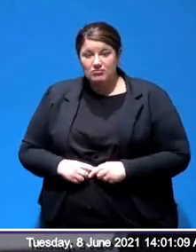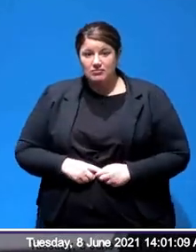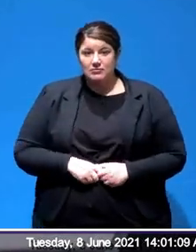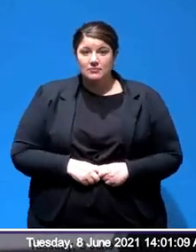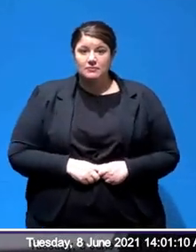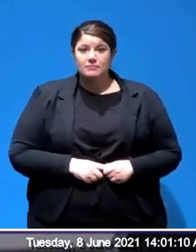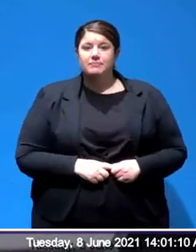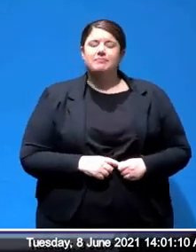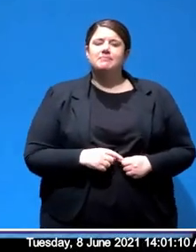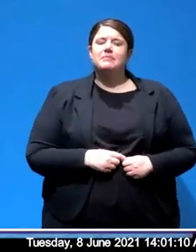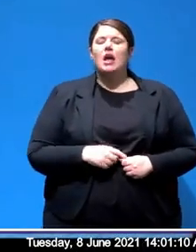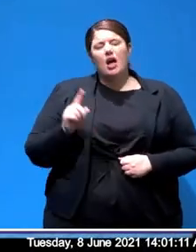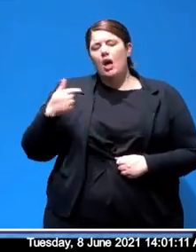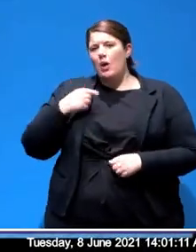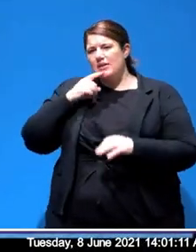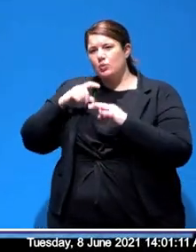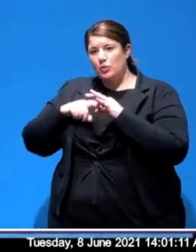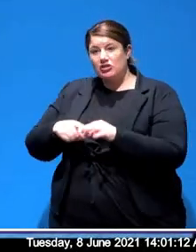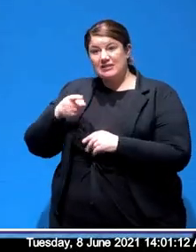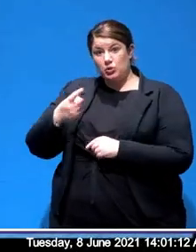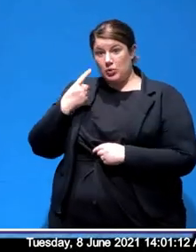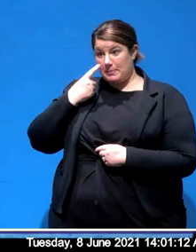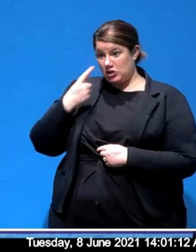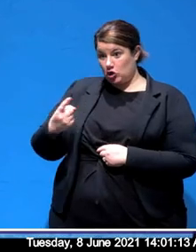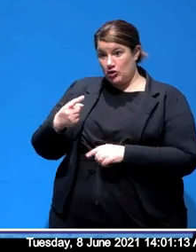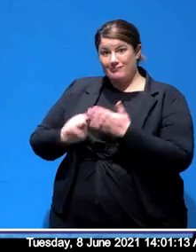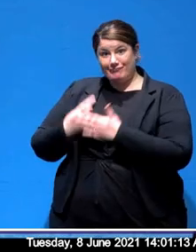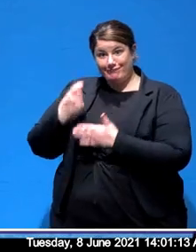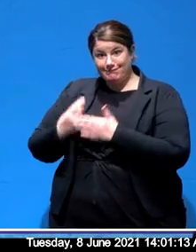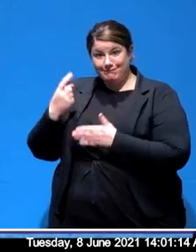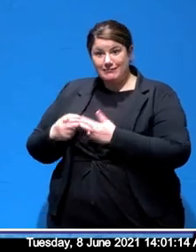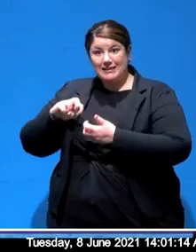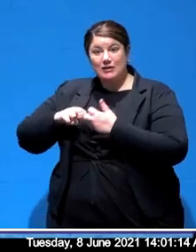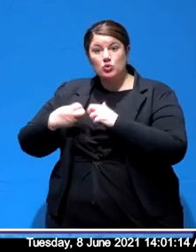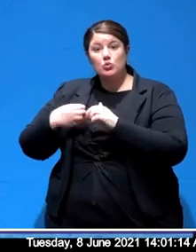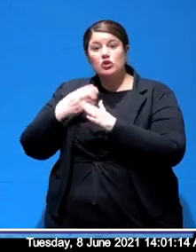Perhaps I could rephrase that. Did you observe any such issues at N Street in 2018?